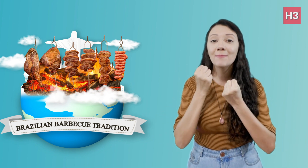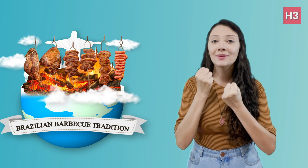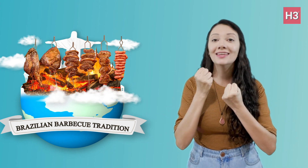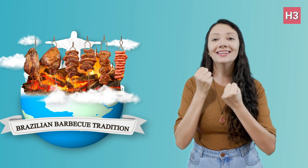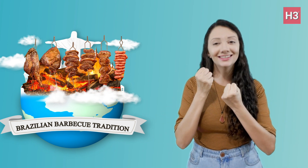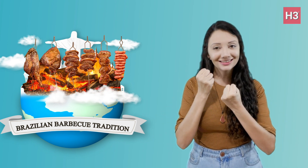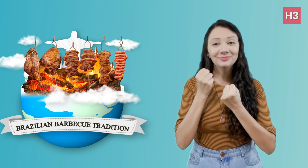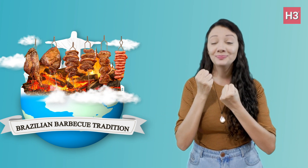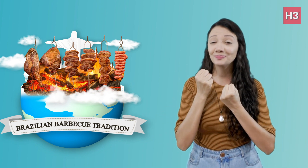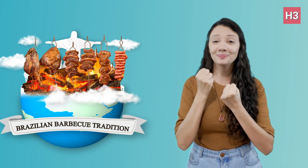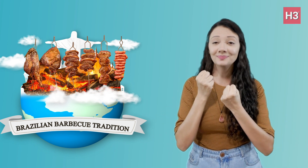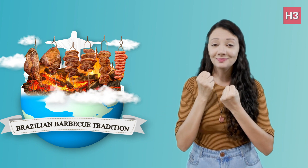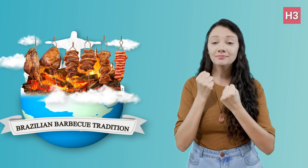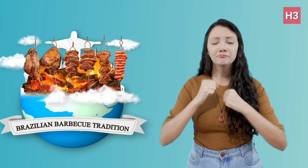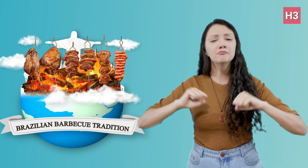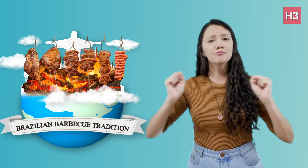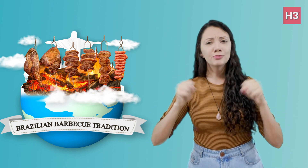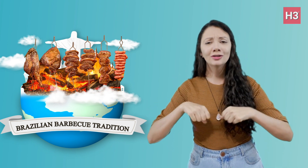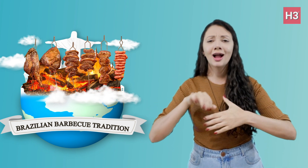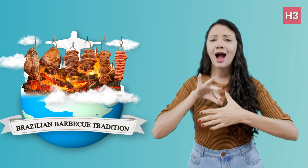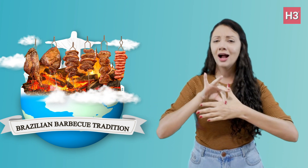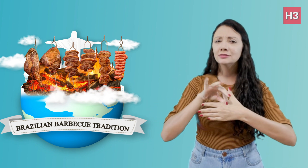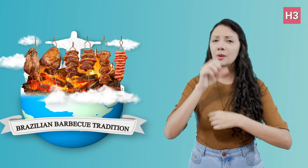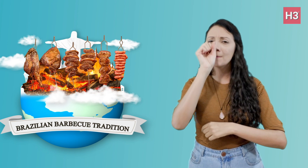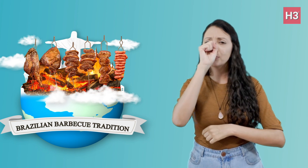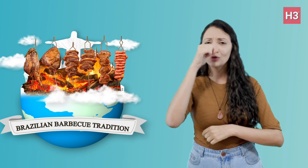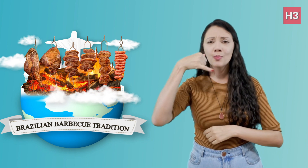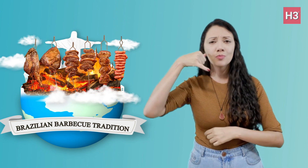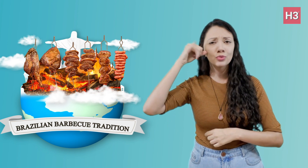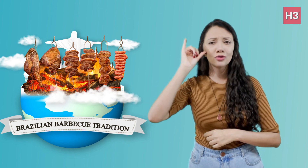The meats could be of any type -